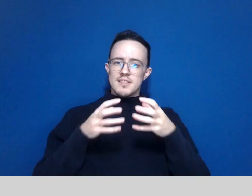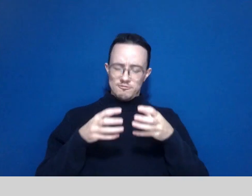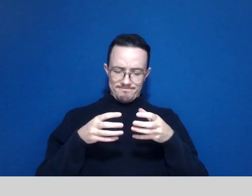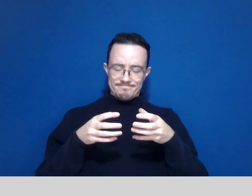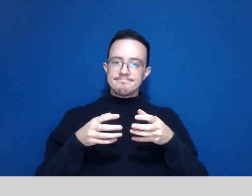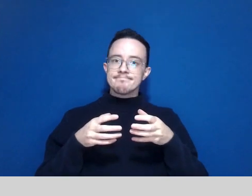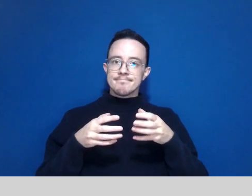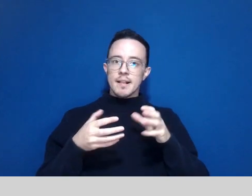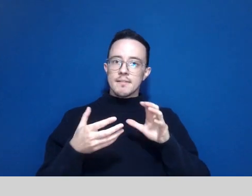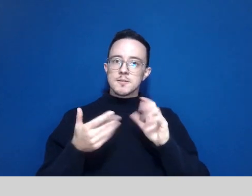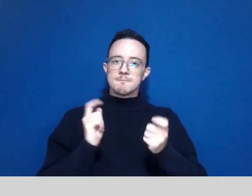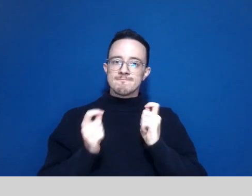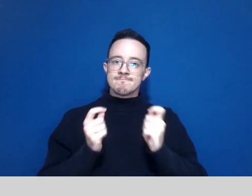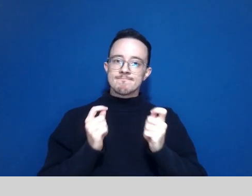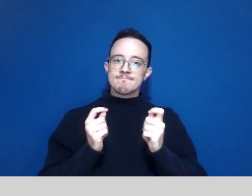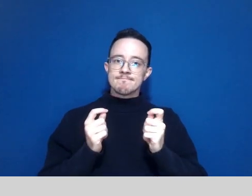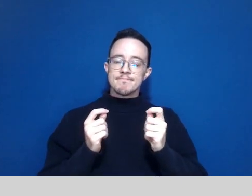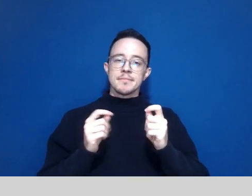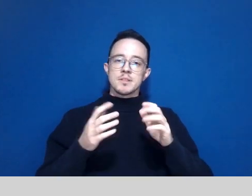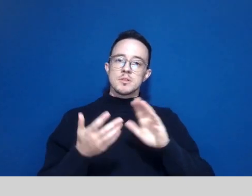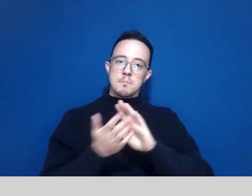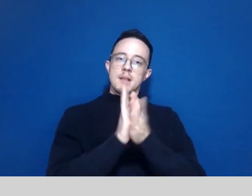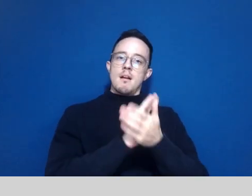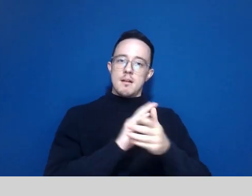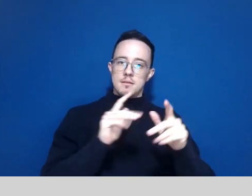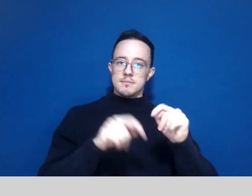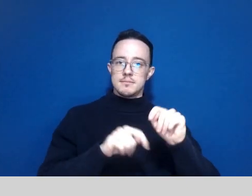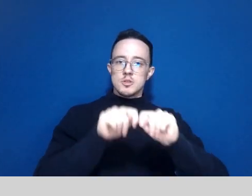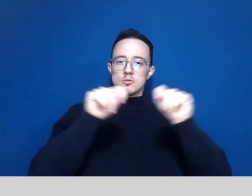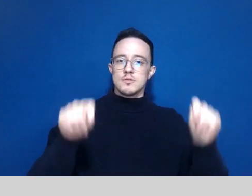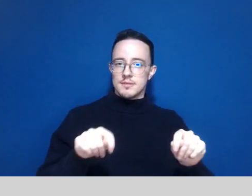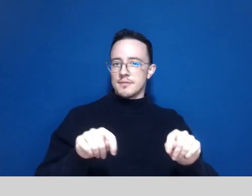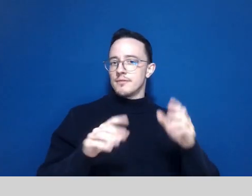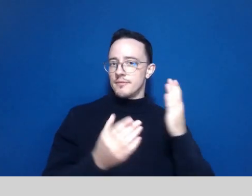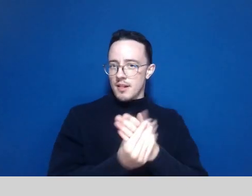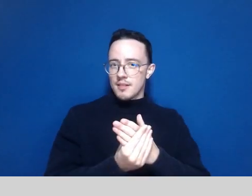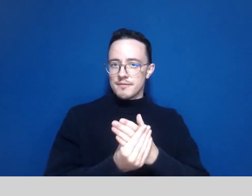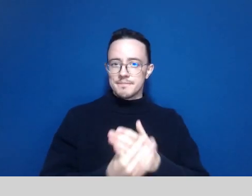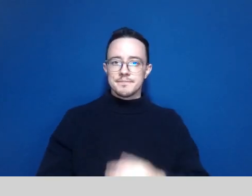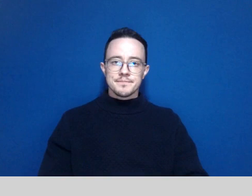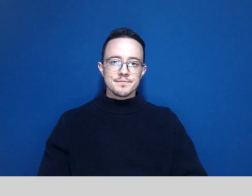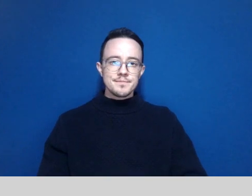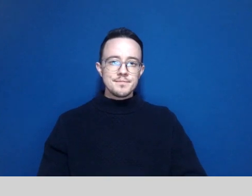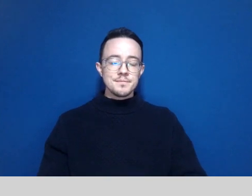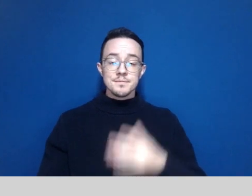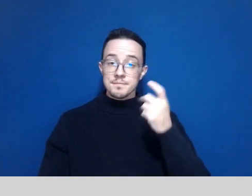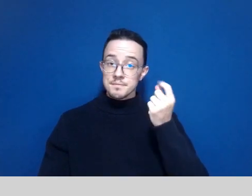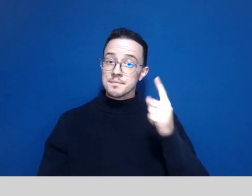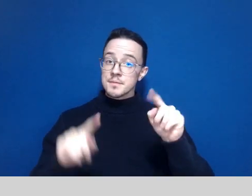what transcription files look like. So, a transcription file can usually be